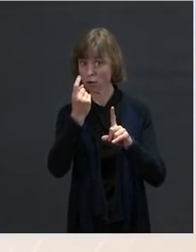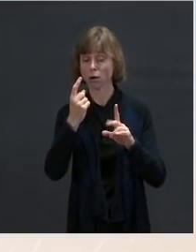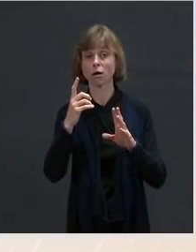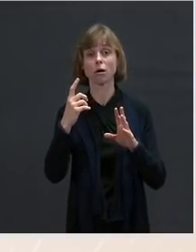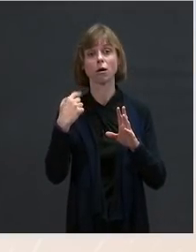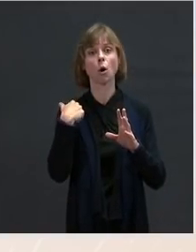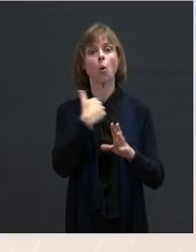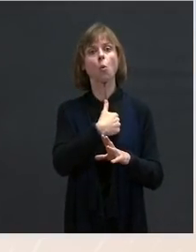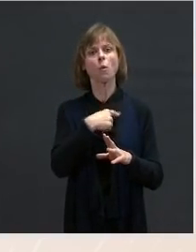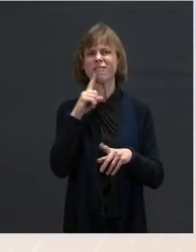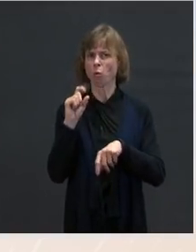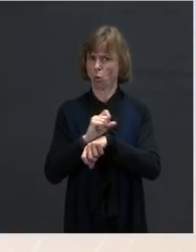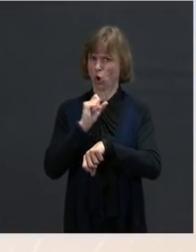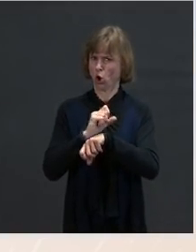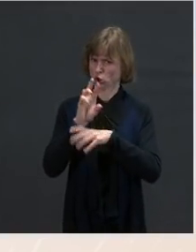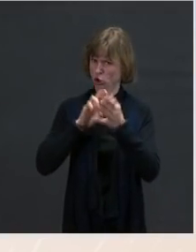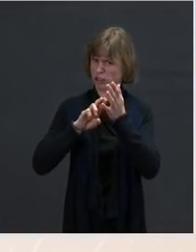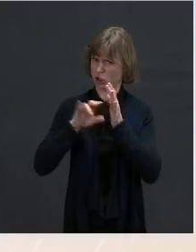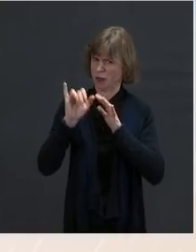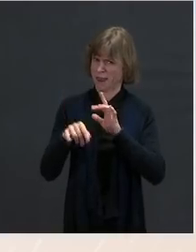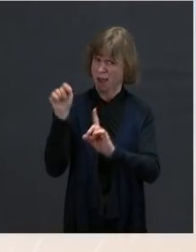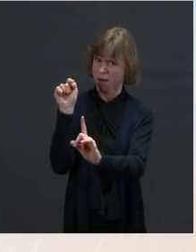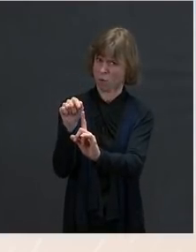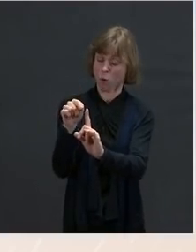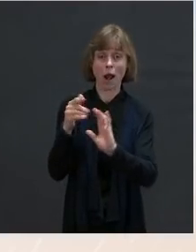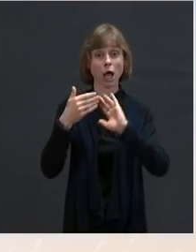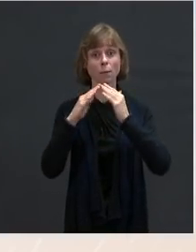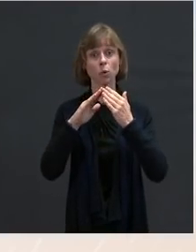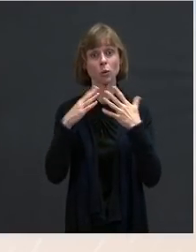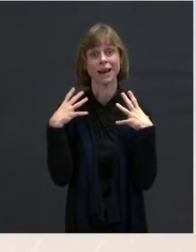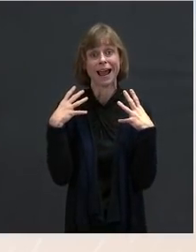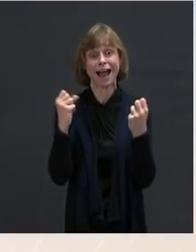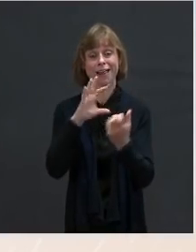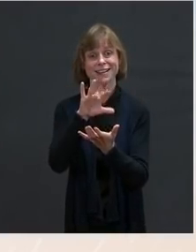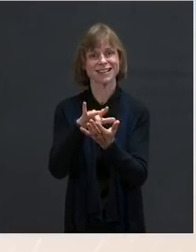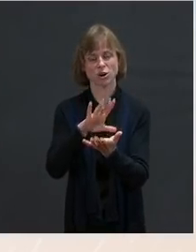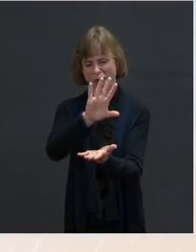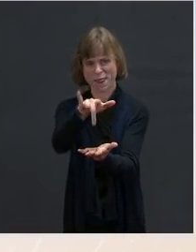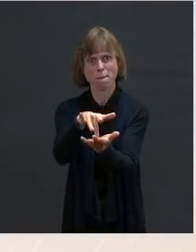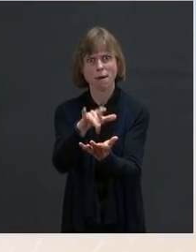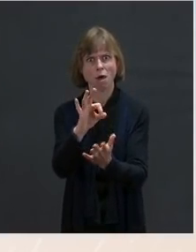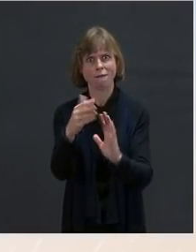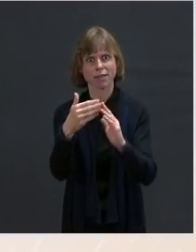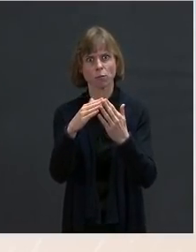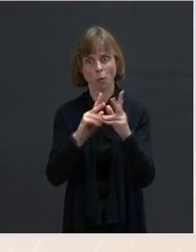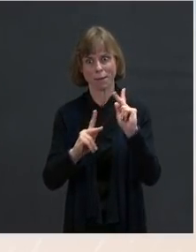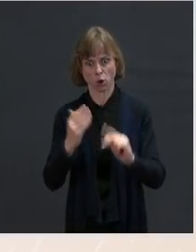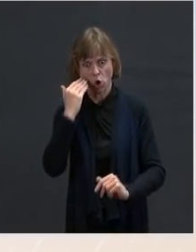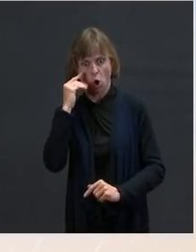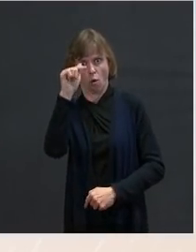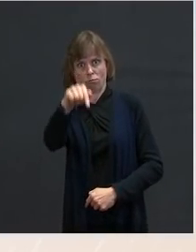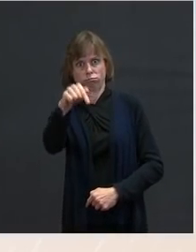of work and research on. A community health center that's located in the middle of a community where people know to go to for basic healthcare,